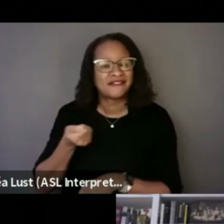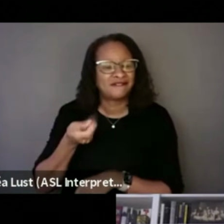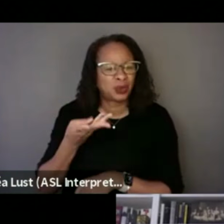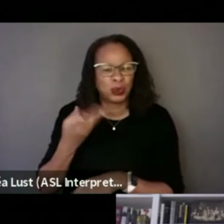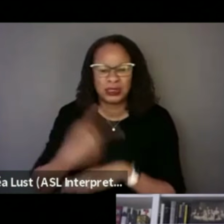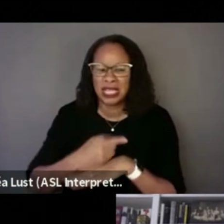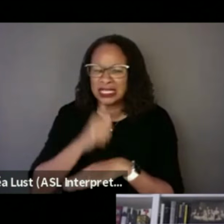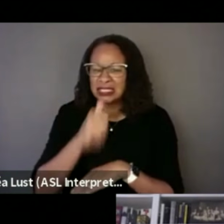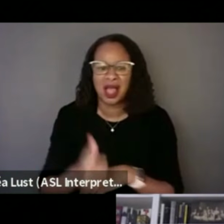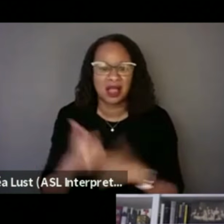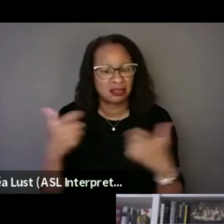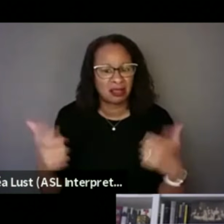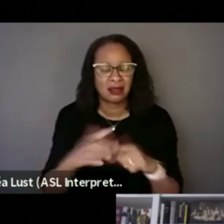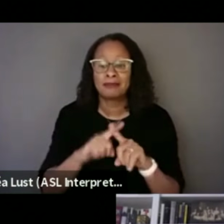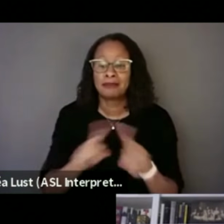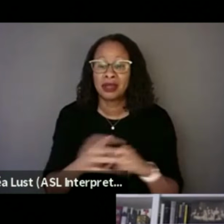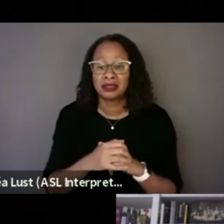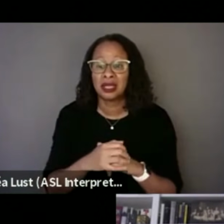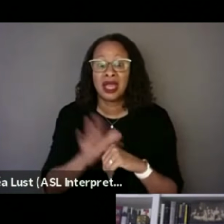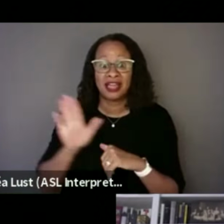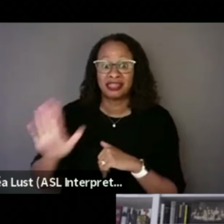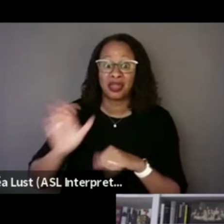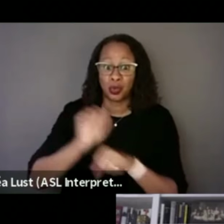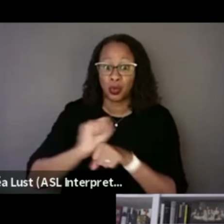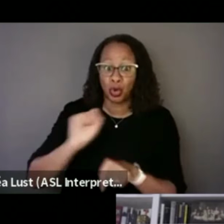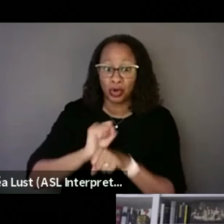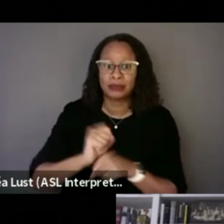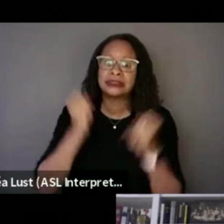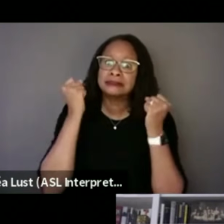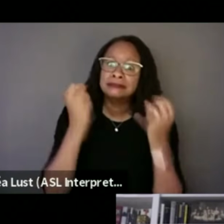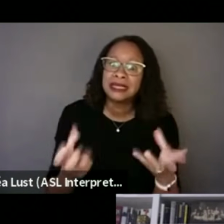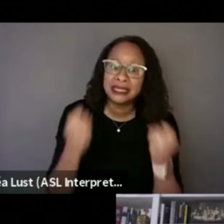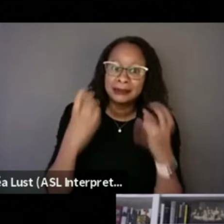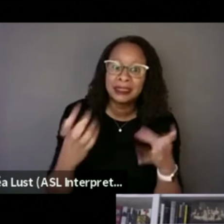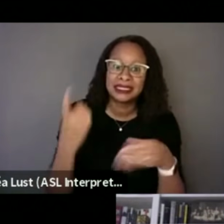but their work was loads and loads of days before and after.